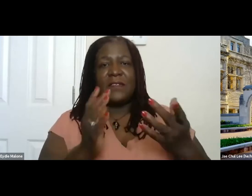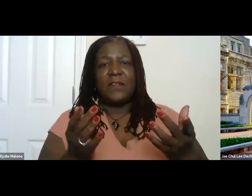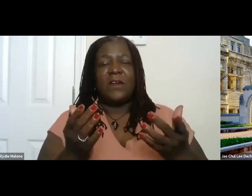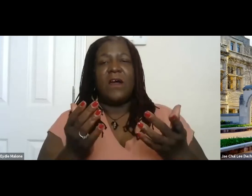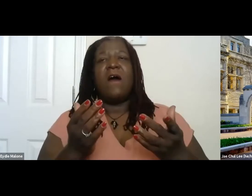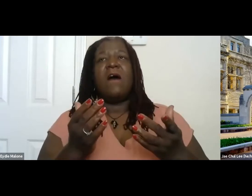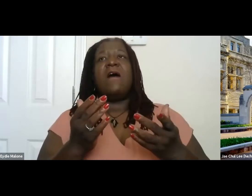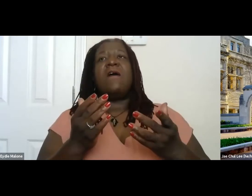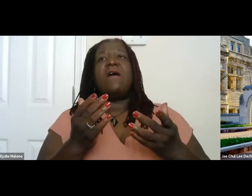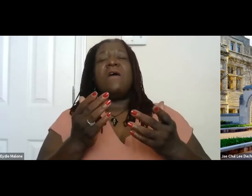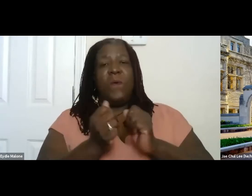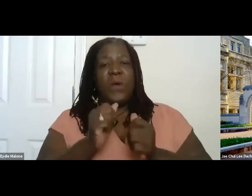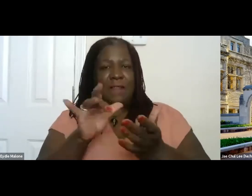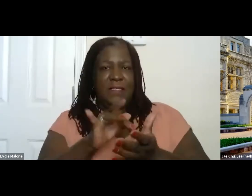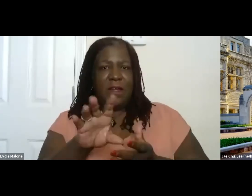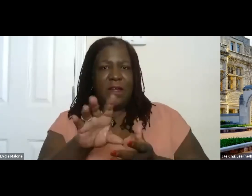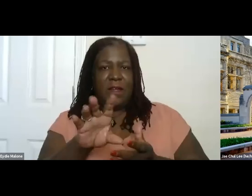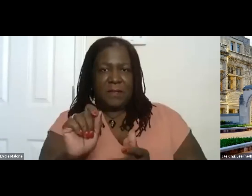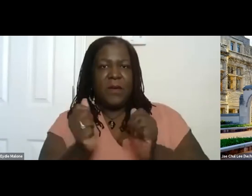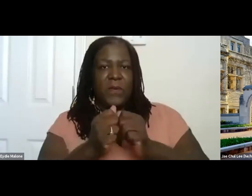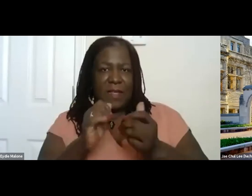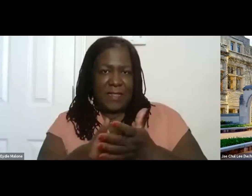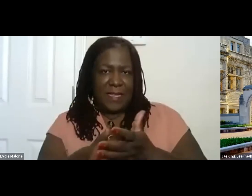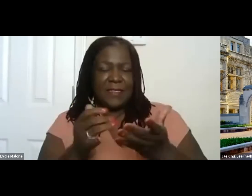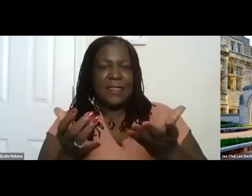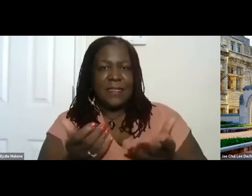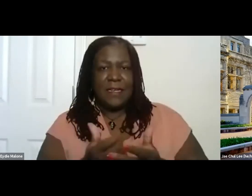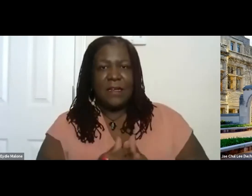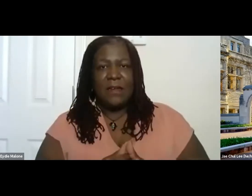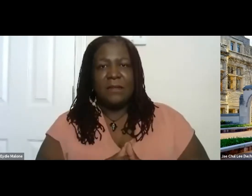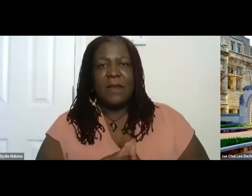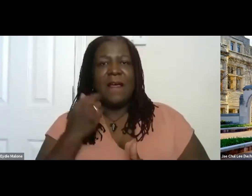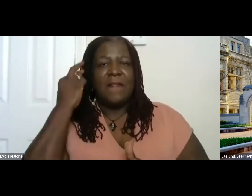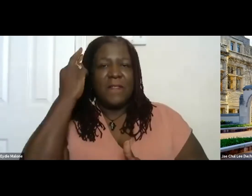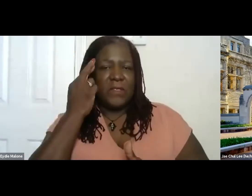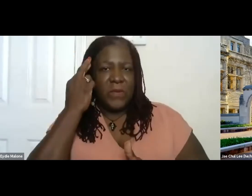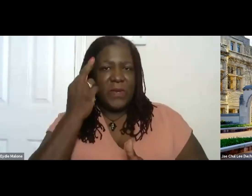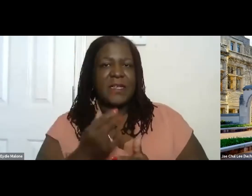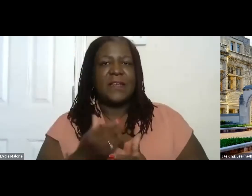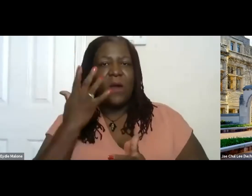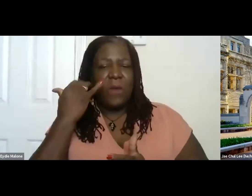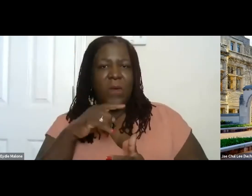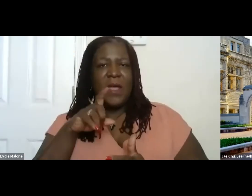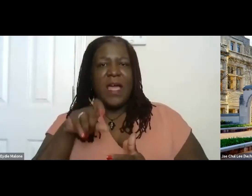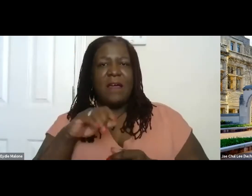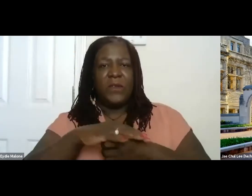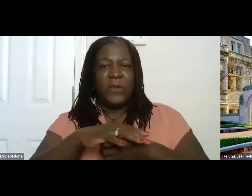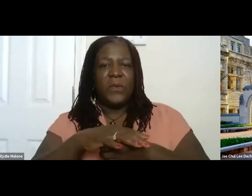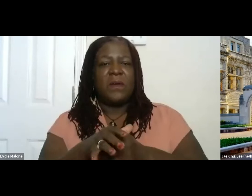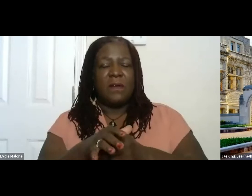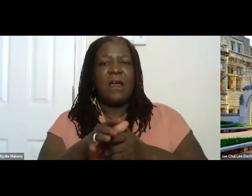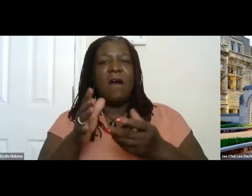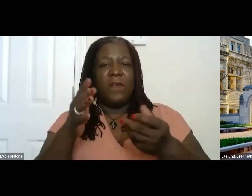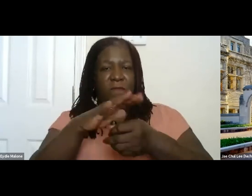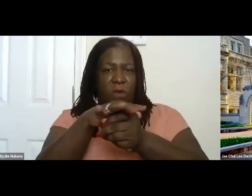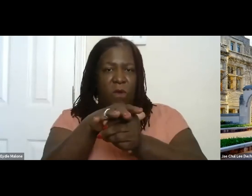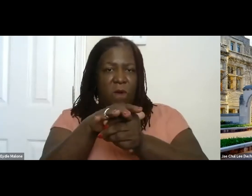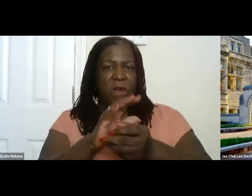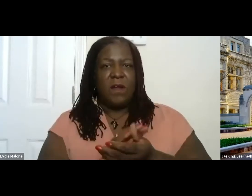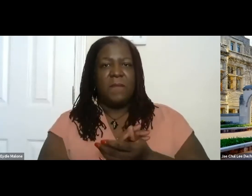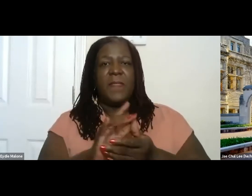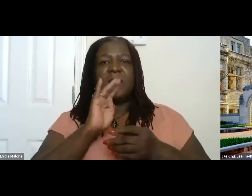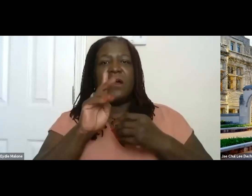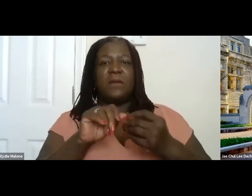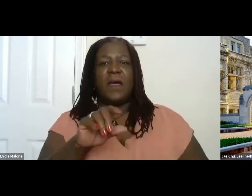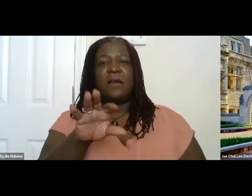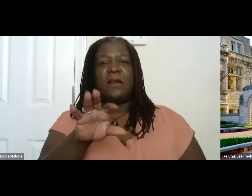With this grant we will serve as a regional hub, to cover FEMA, region 5, which covers Minnesota, Wisconsin,